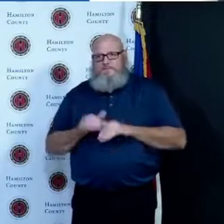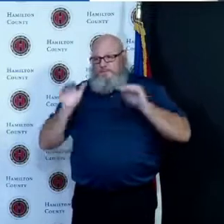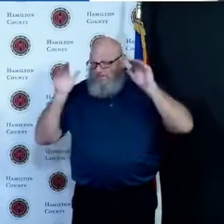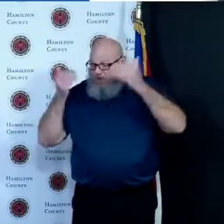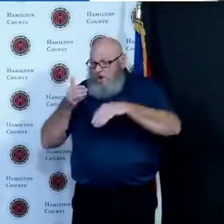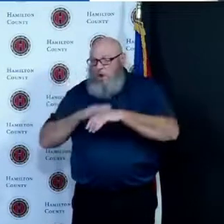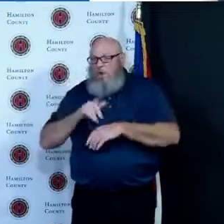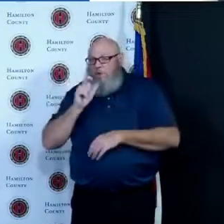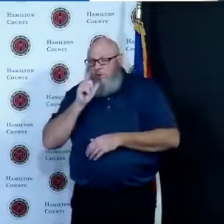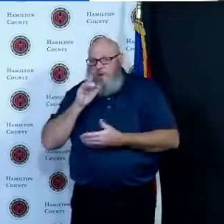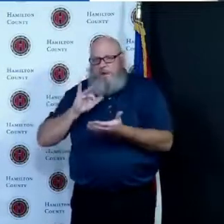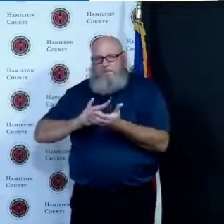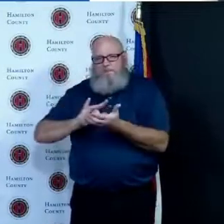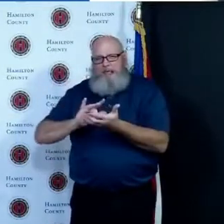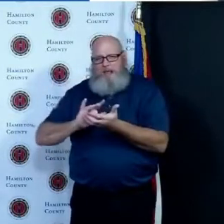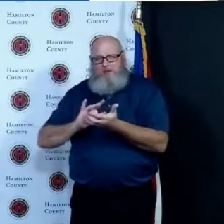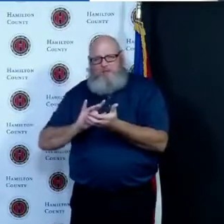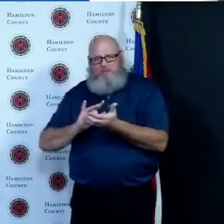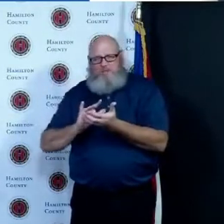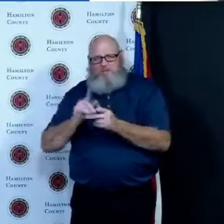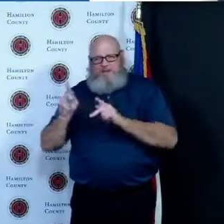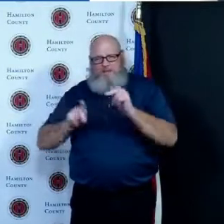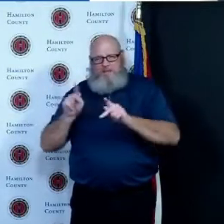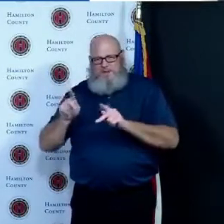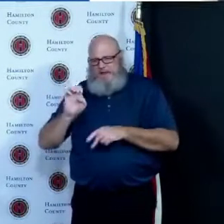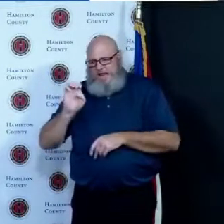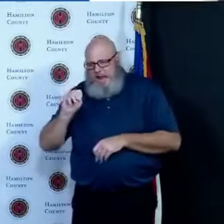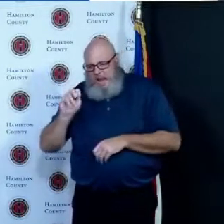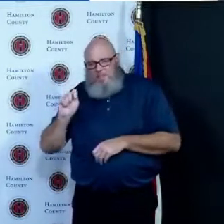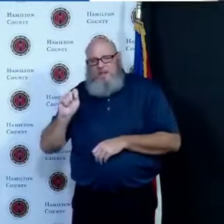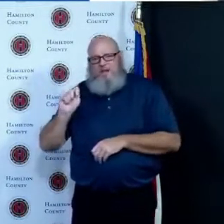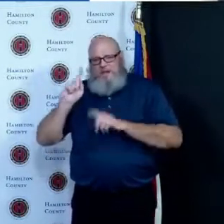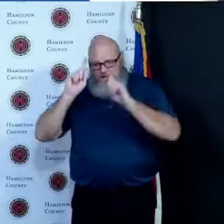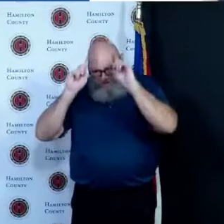safe and healthy medical professionals to help take care of the population